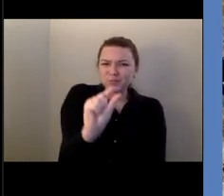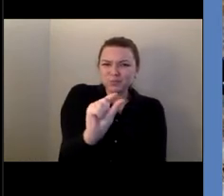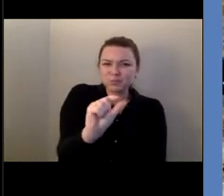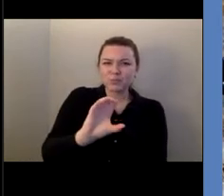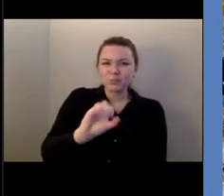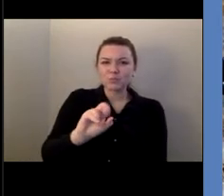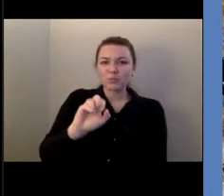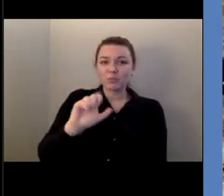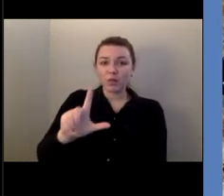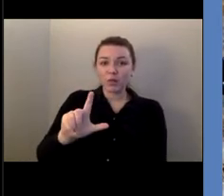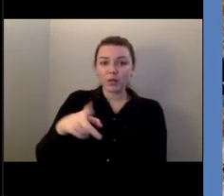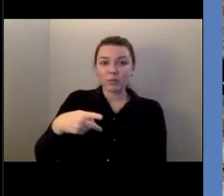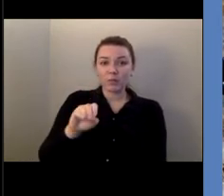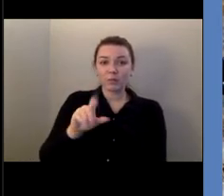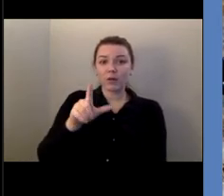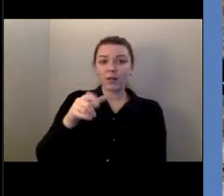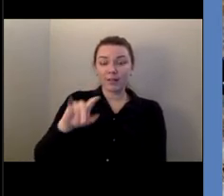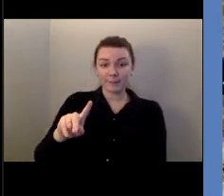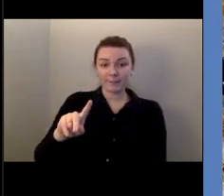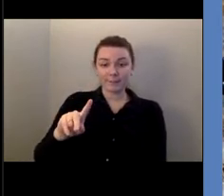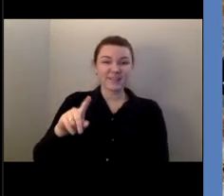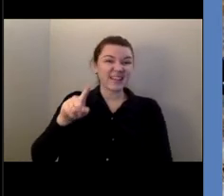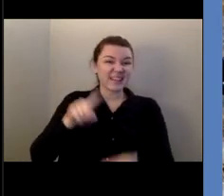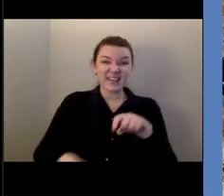that can't move it's rock-like shell, right?